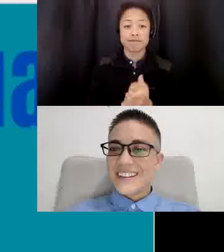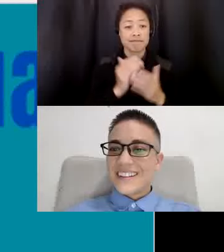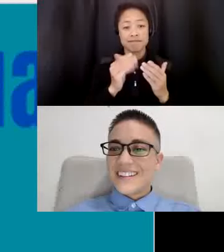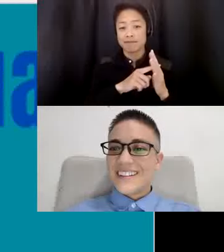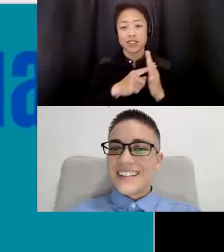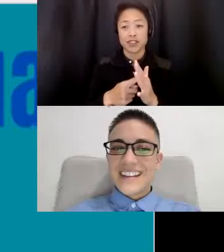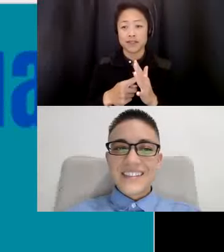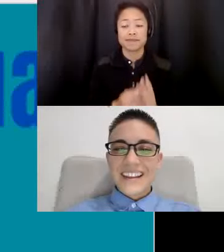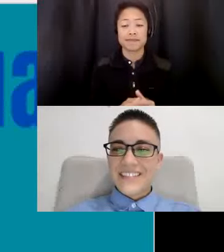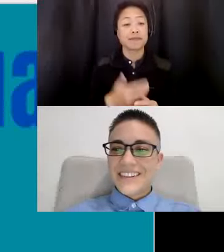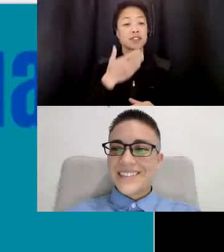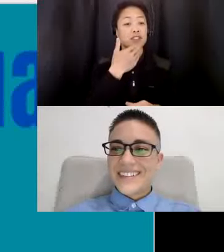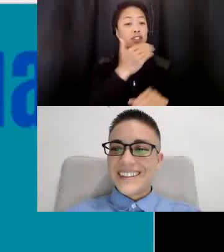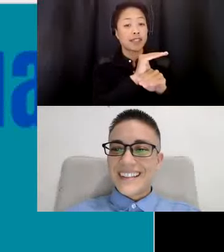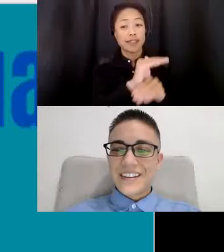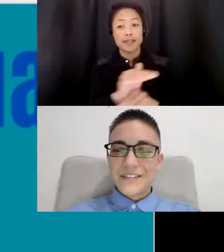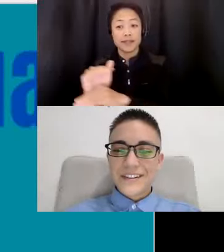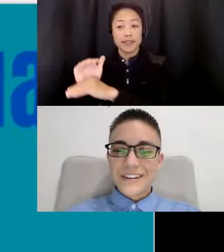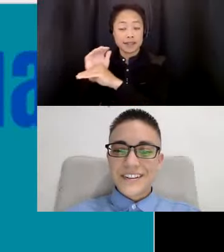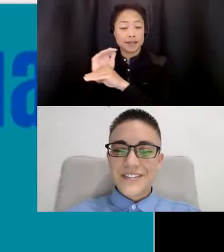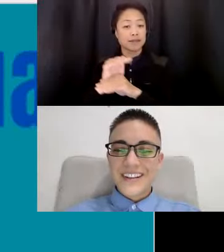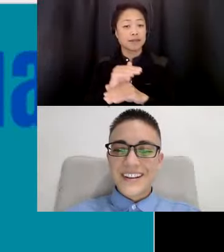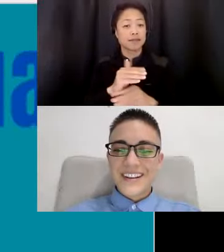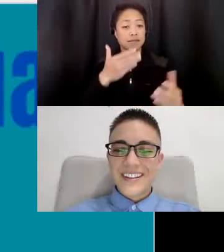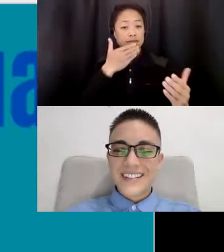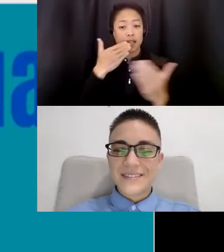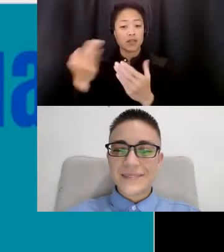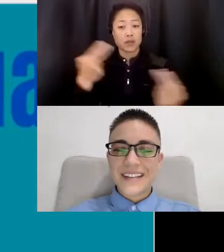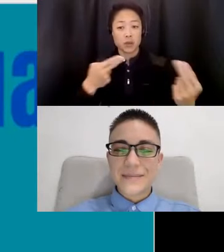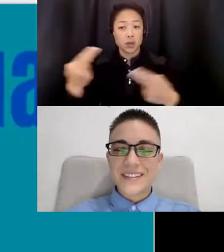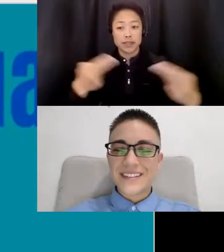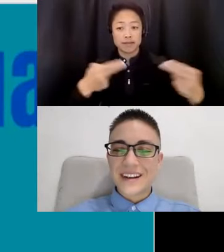Good evening everyone, thank you for joining us. My name is